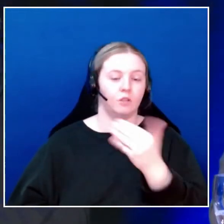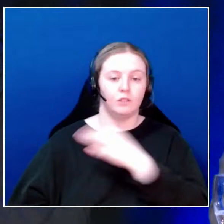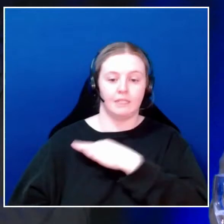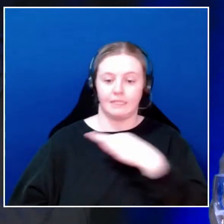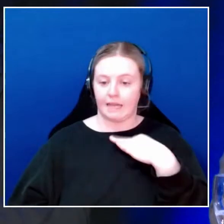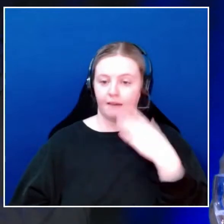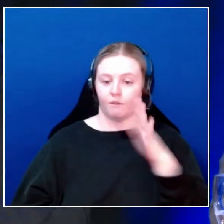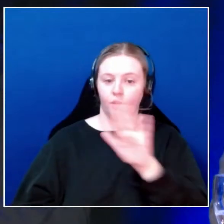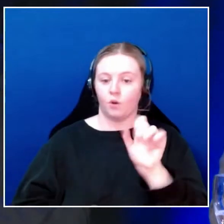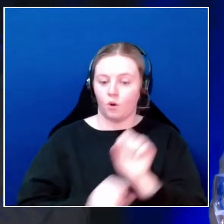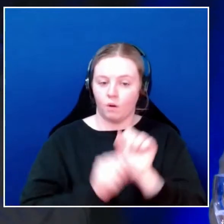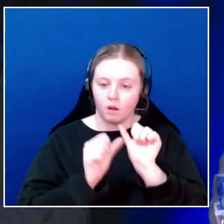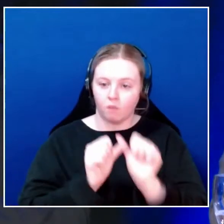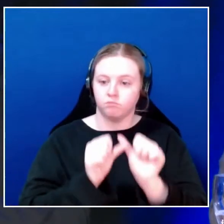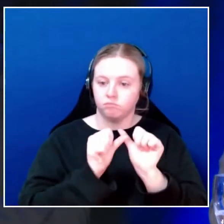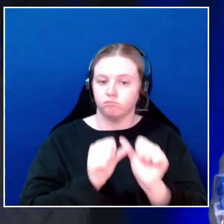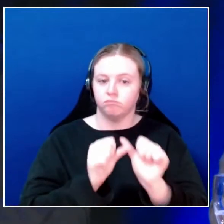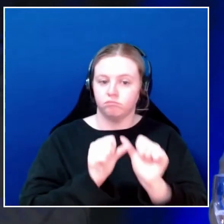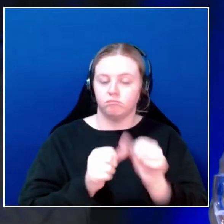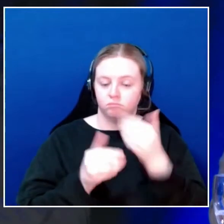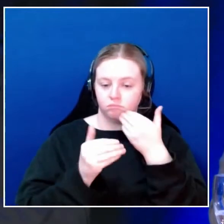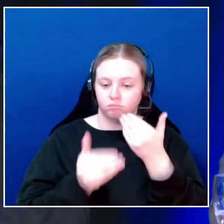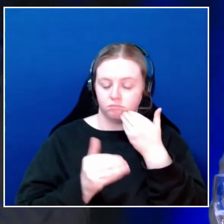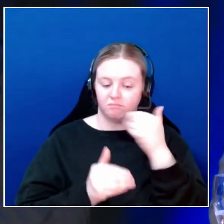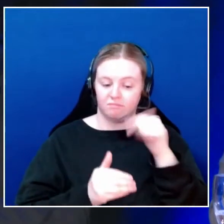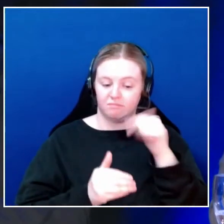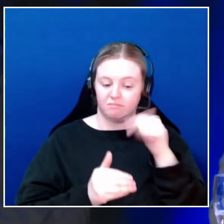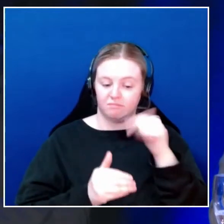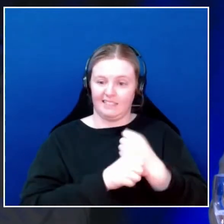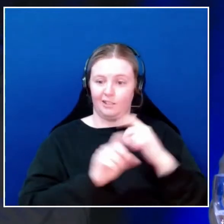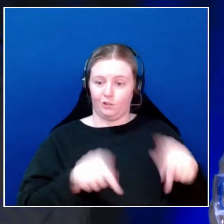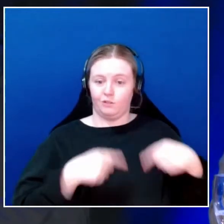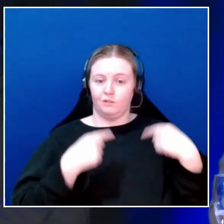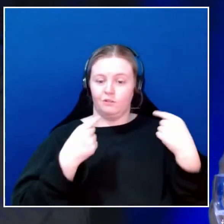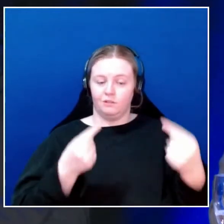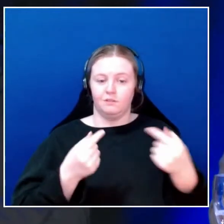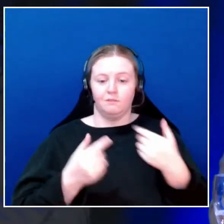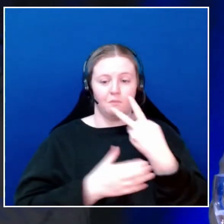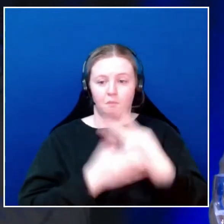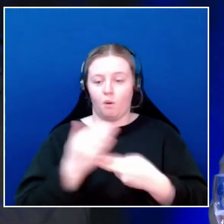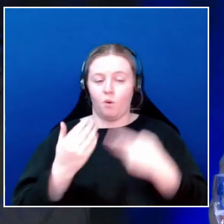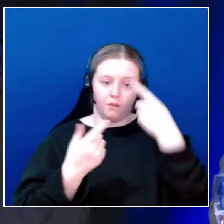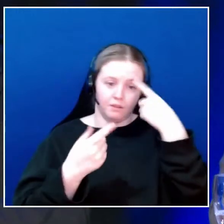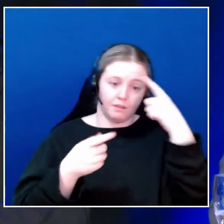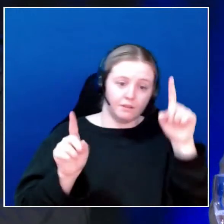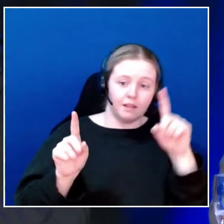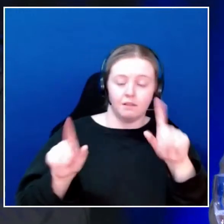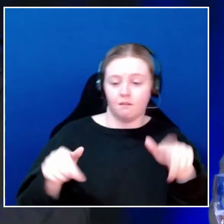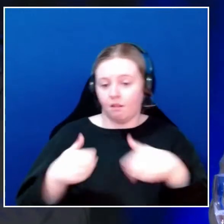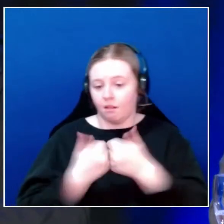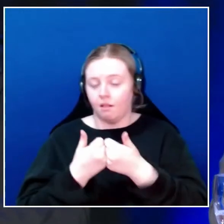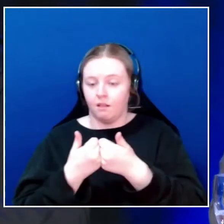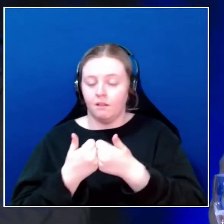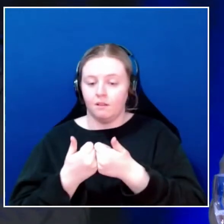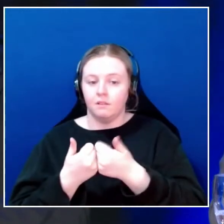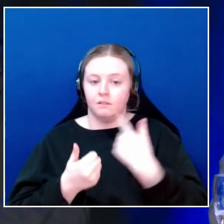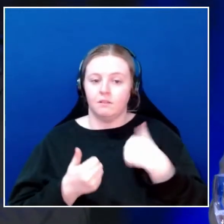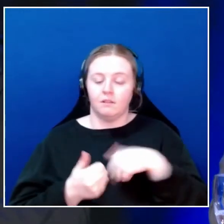This past fiscal year presented successes and challenges and demonstrated our continued rebound from the COVID-19 pandemic.